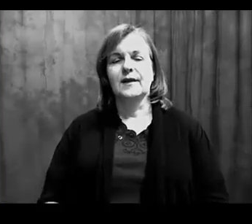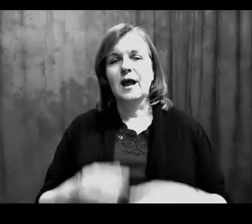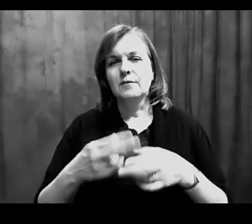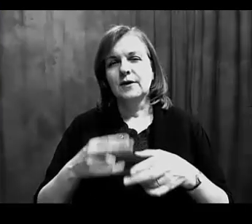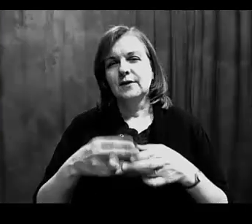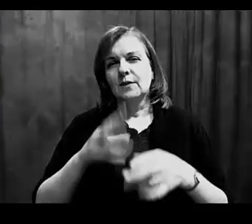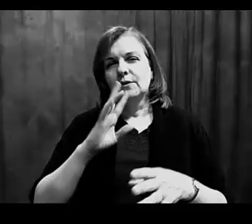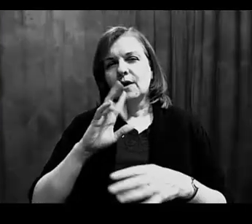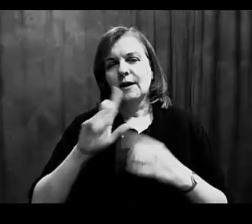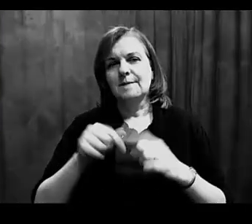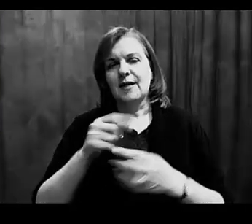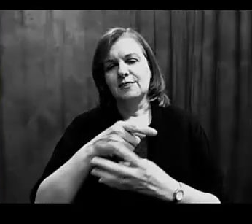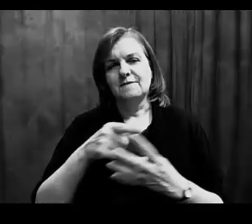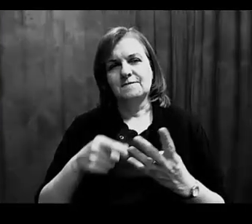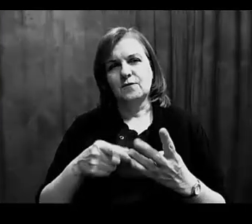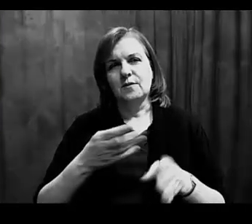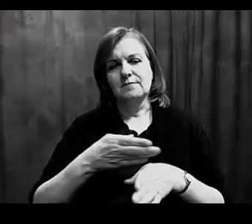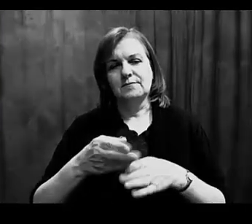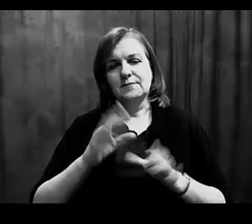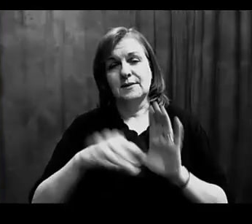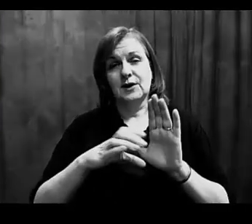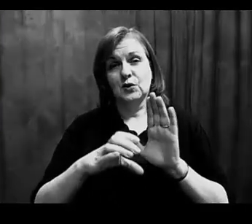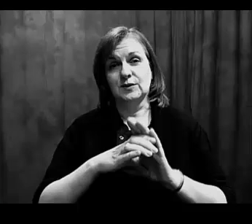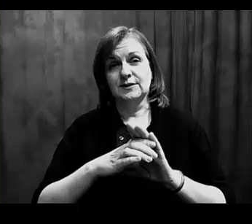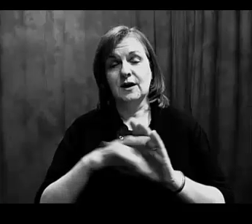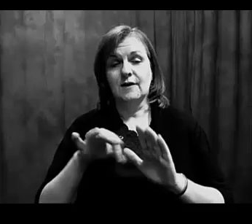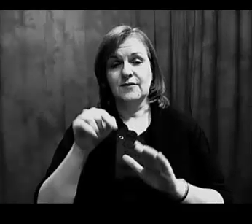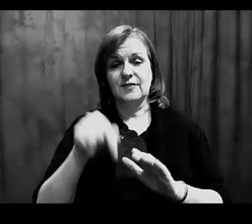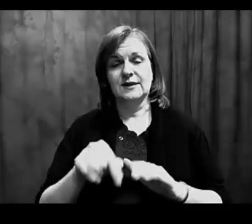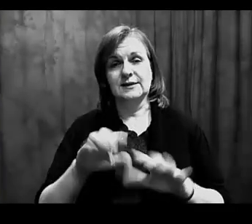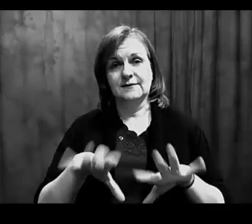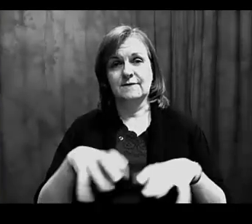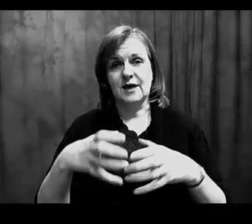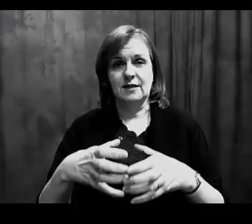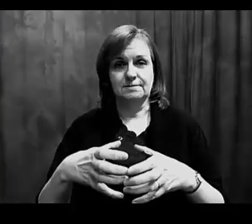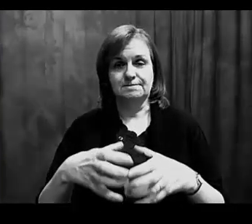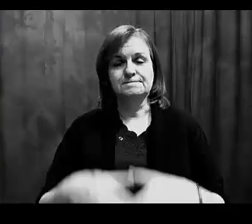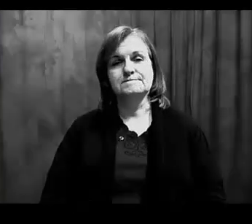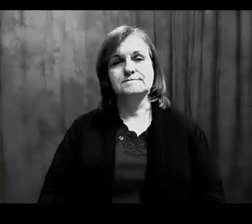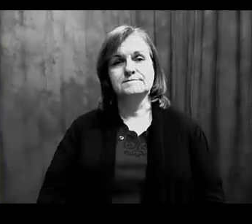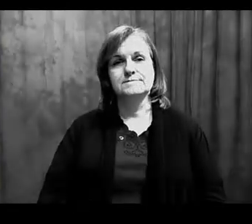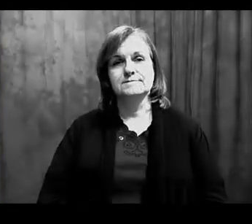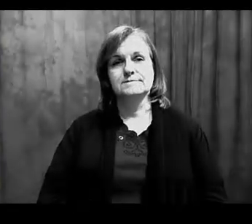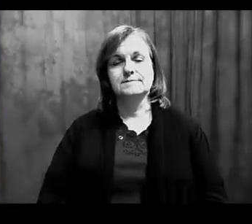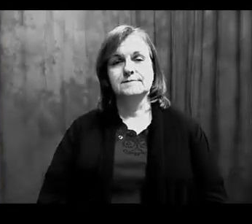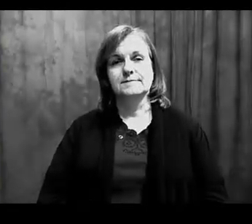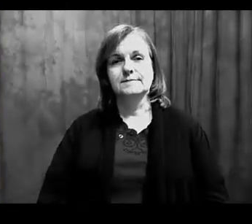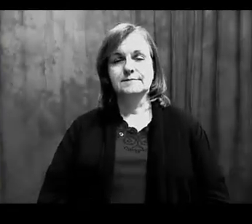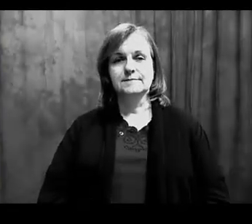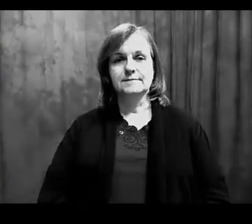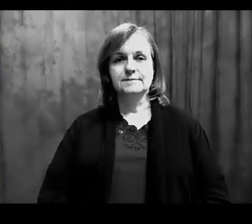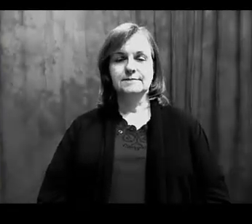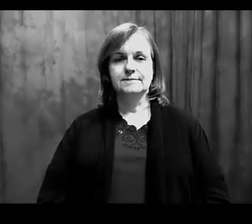I briefly want to introduce you to the four major characteristics of this phyla